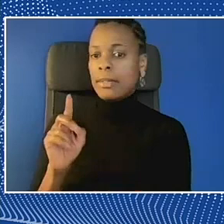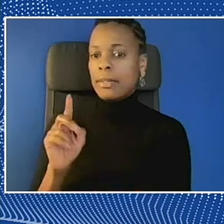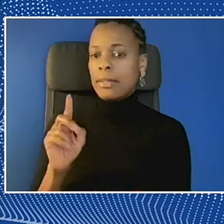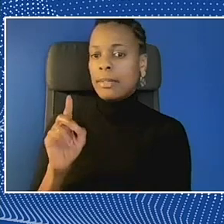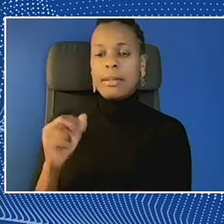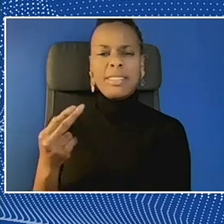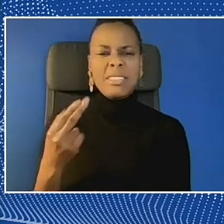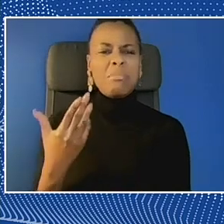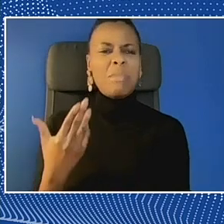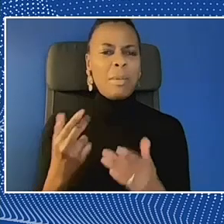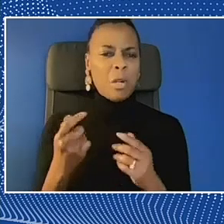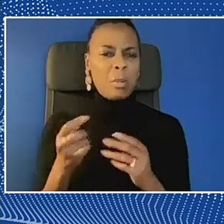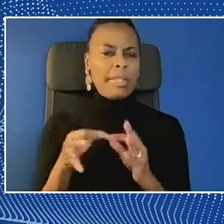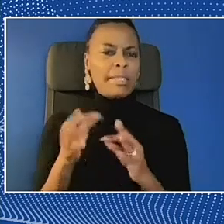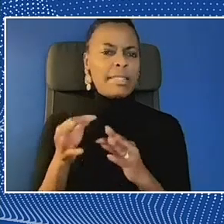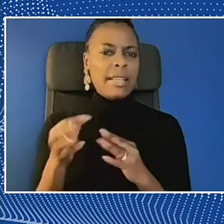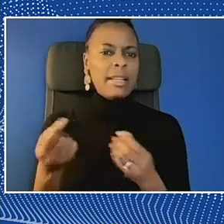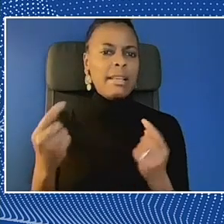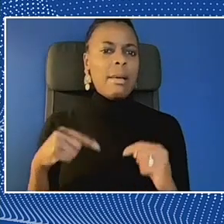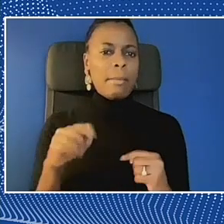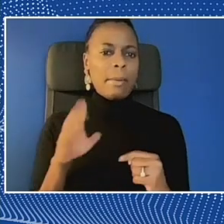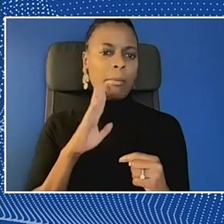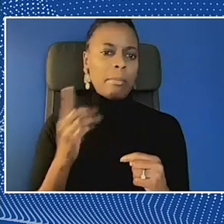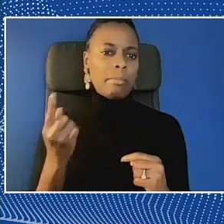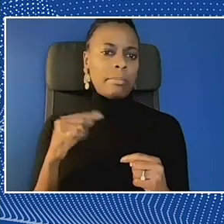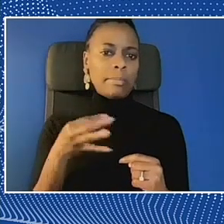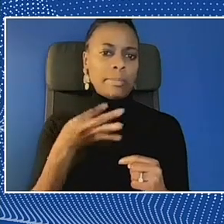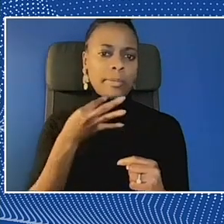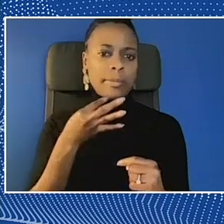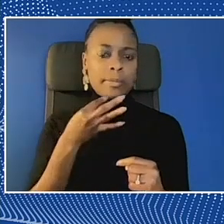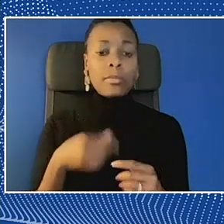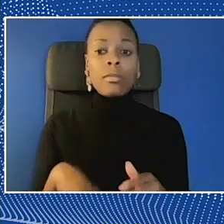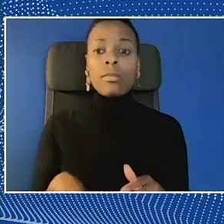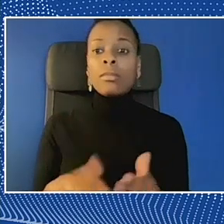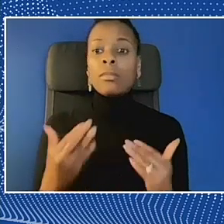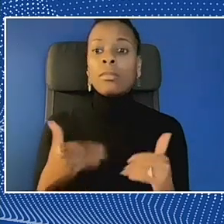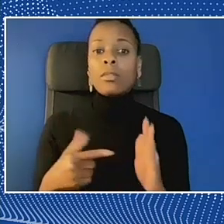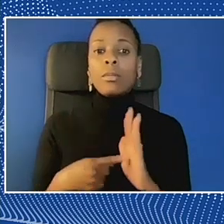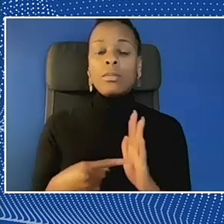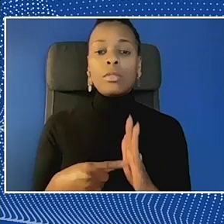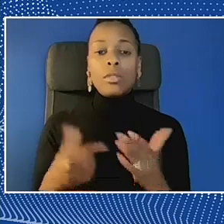in joining us, but she will be joining us . Representing currently enrolled borrowers, we have Jordan Nellums.